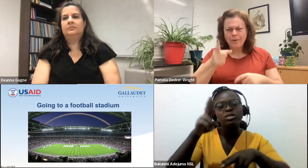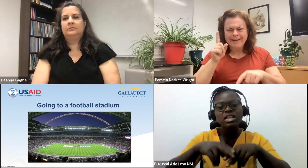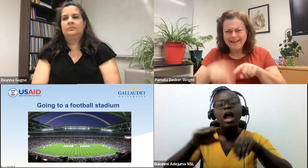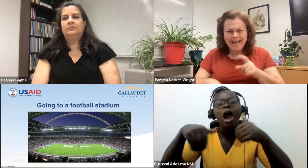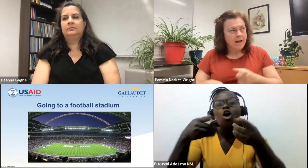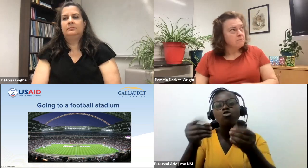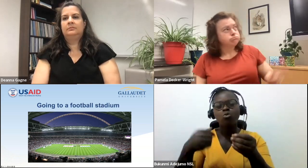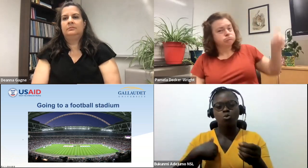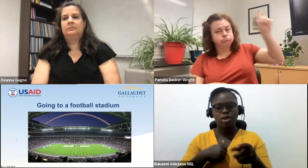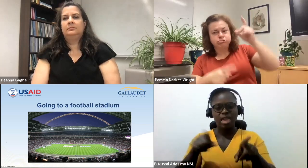How do we know this.